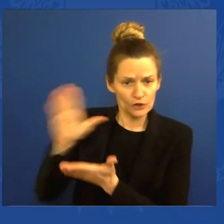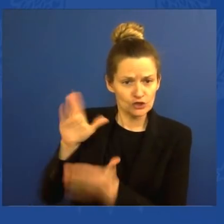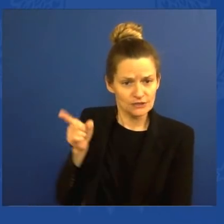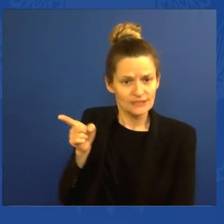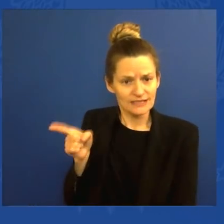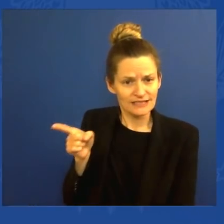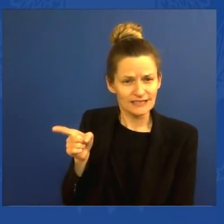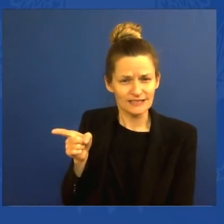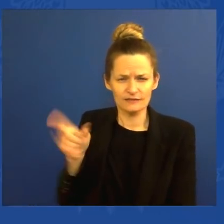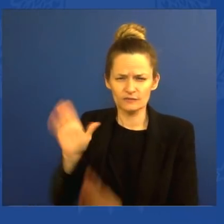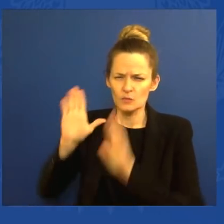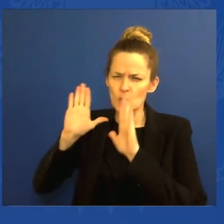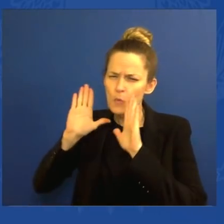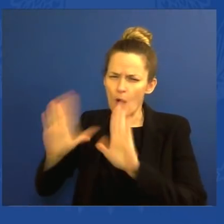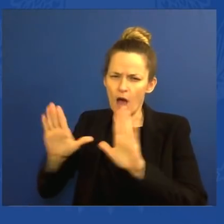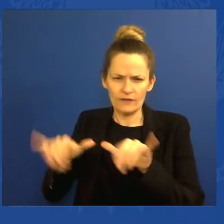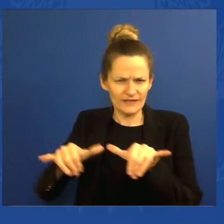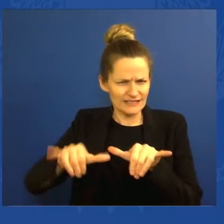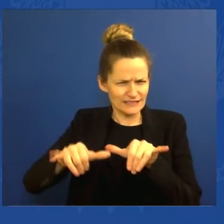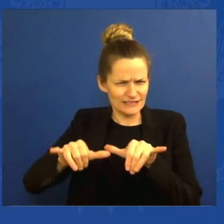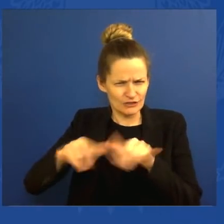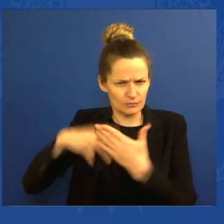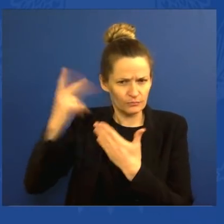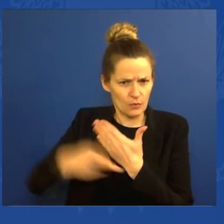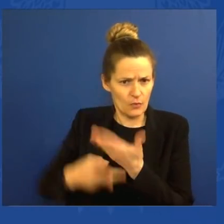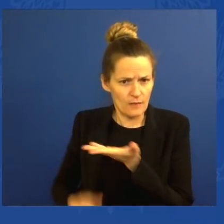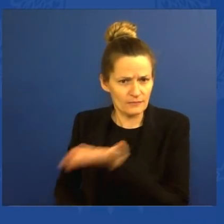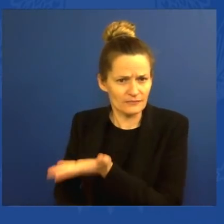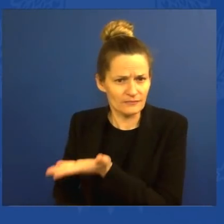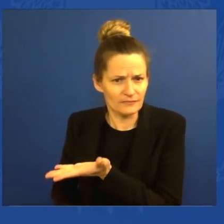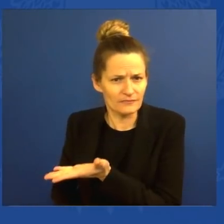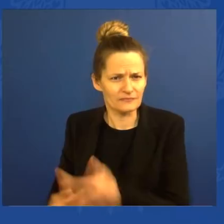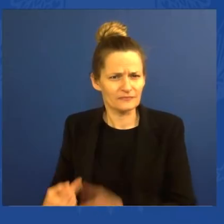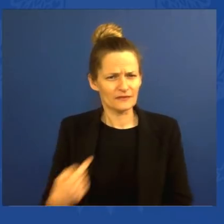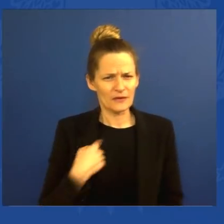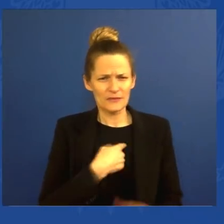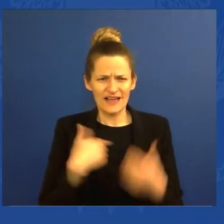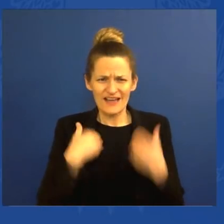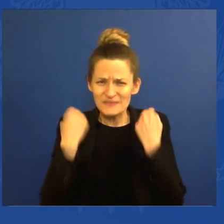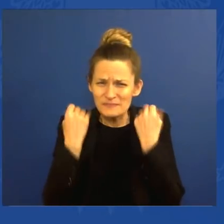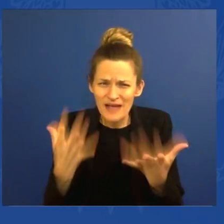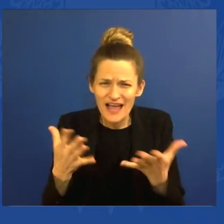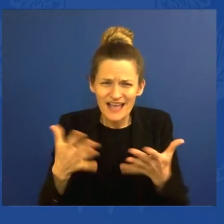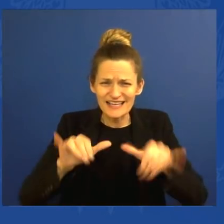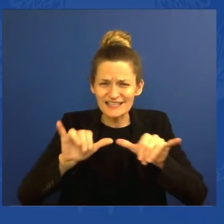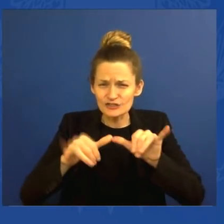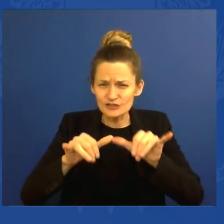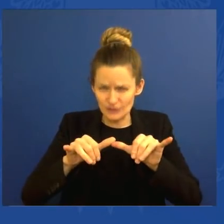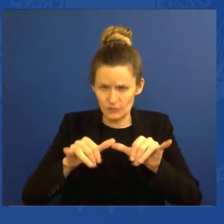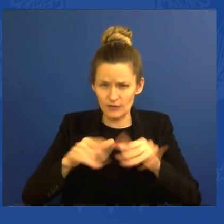undergraduate engineering school. So we've got a community college system that is built -- the structure in place --